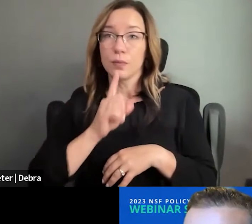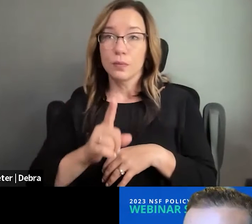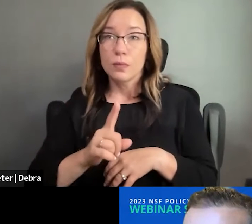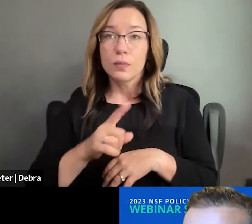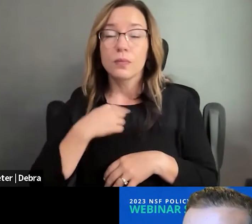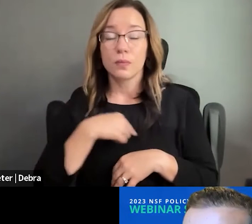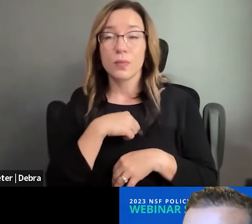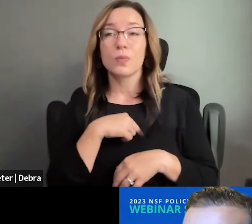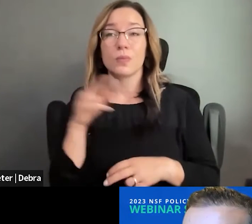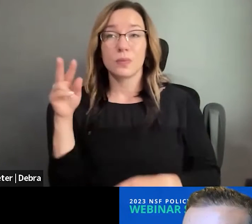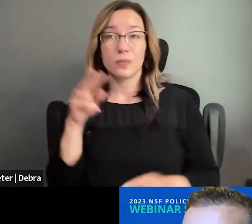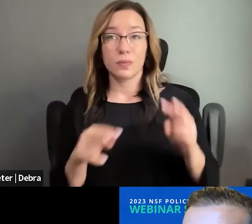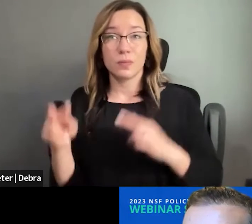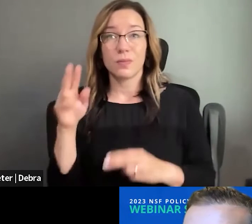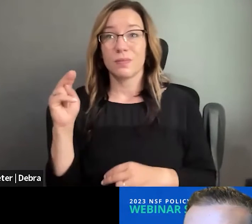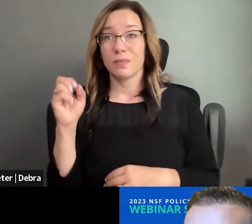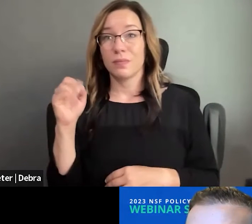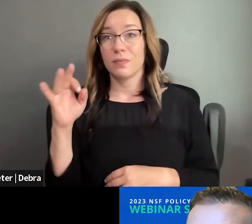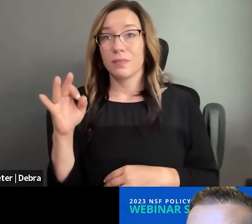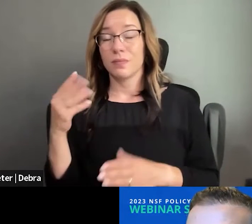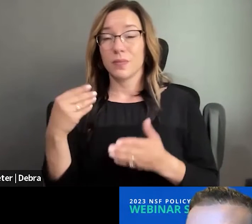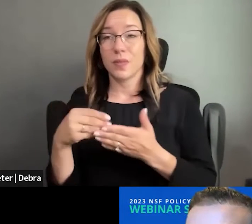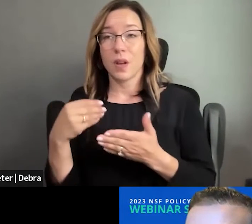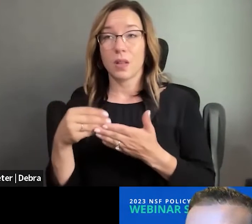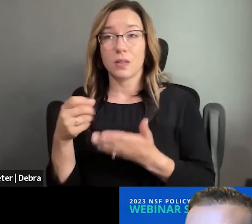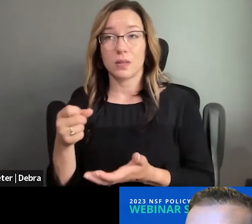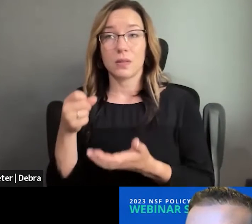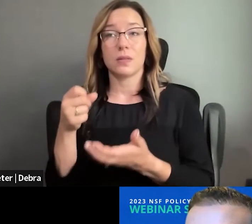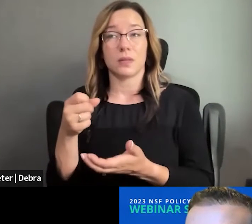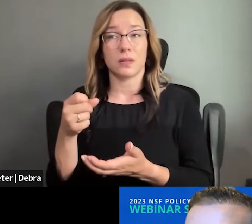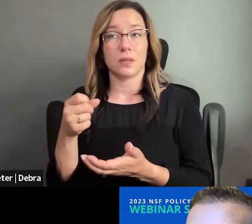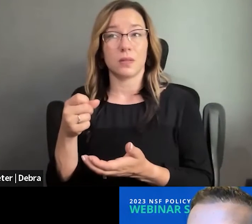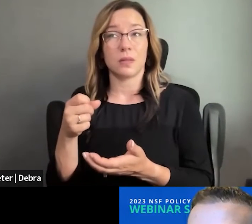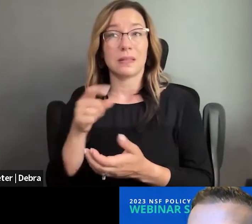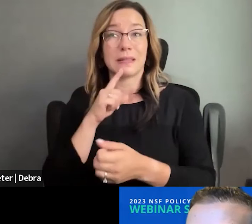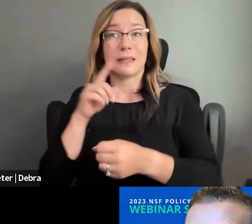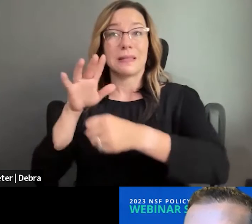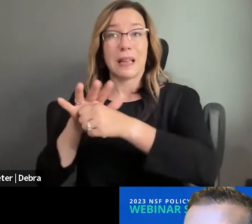a look at those NSF funds that would be dedicated to a,